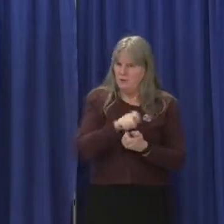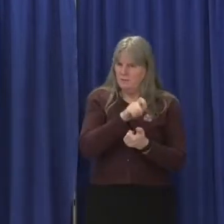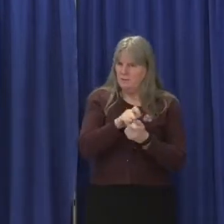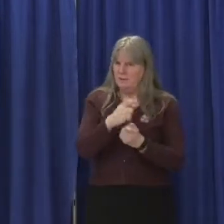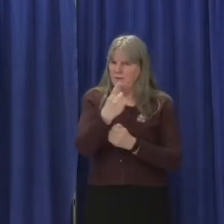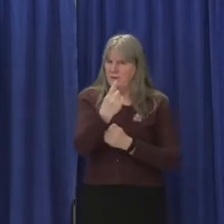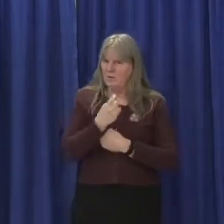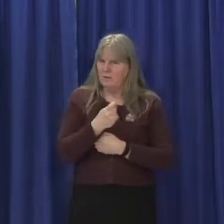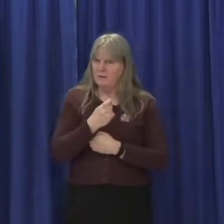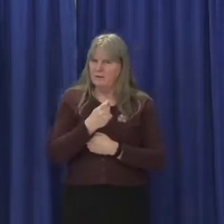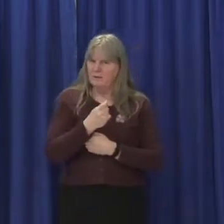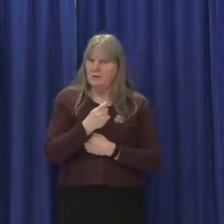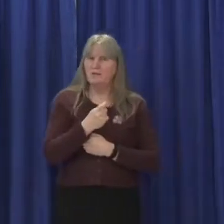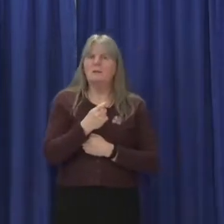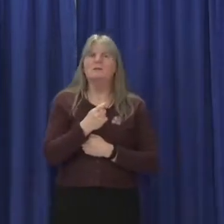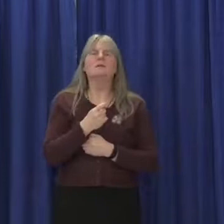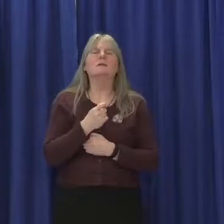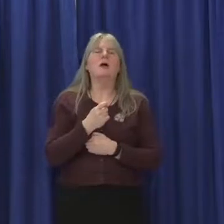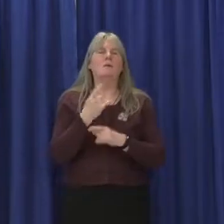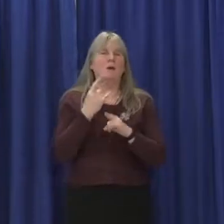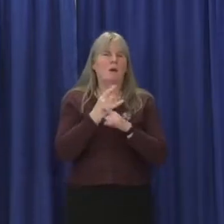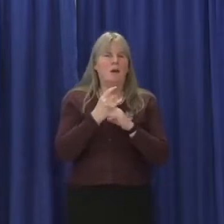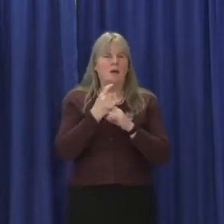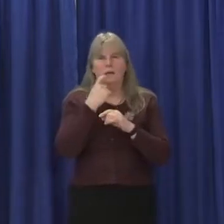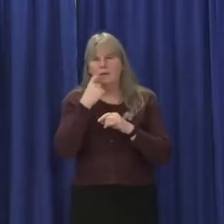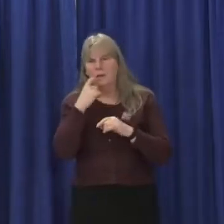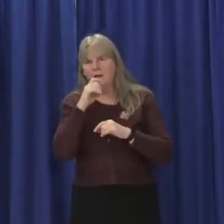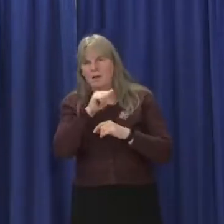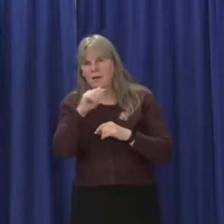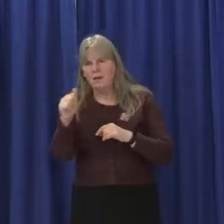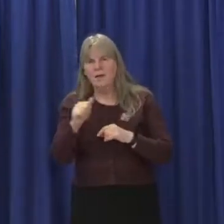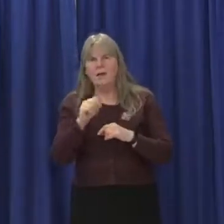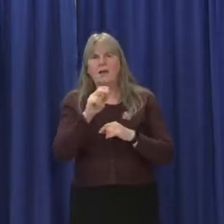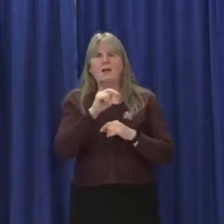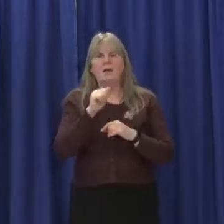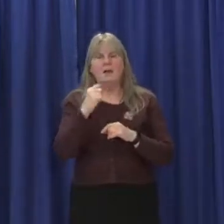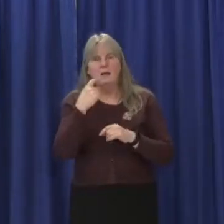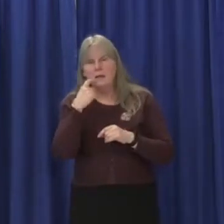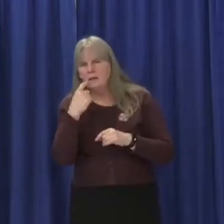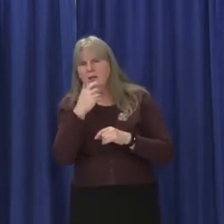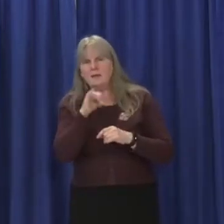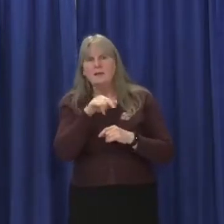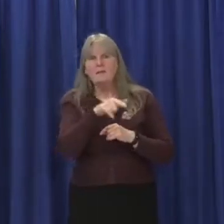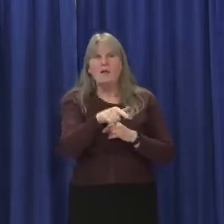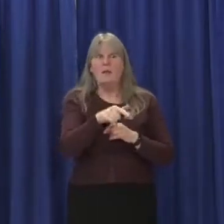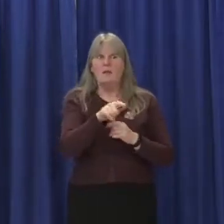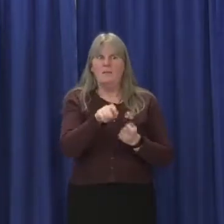get back to around-- around that specific group. But certainly, you've heard,